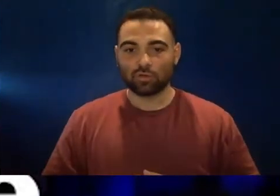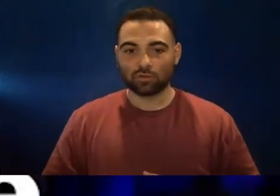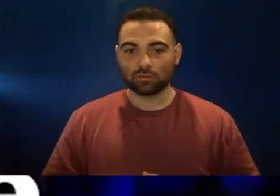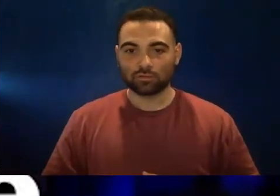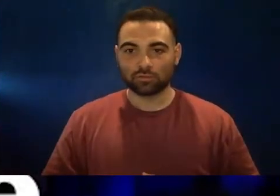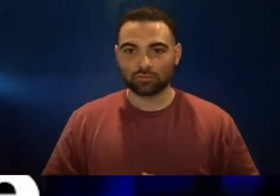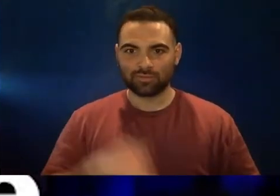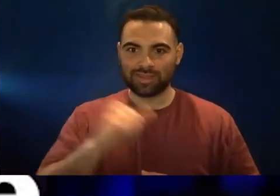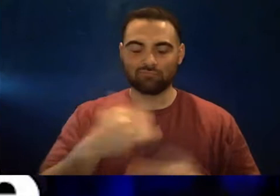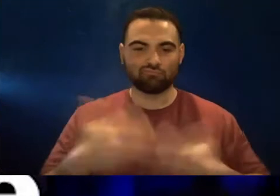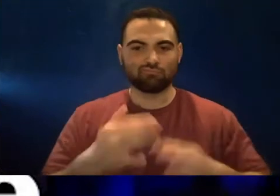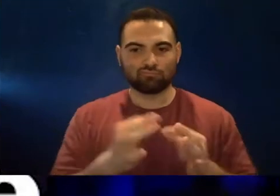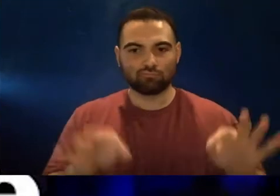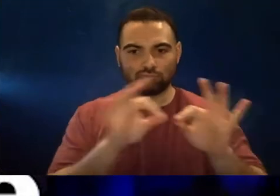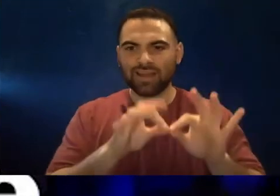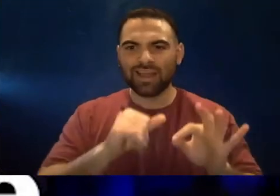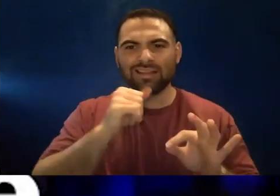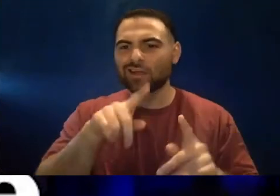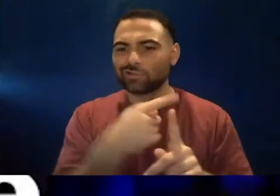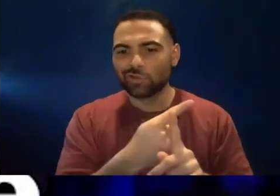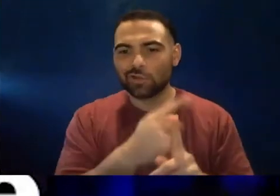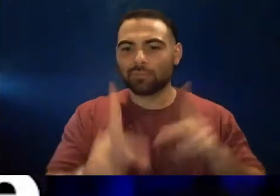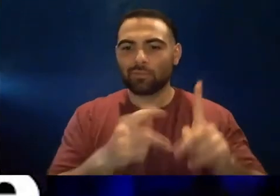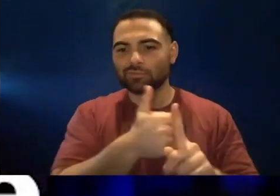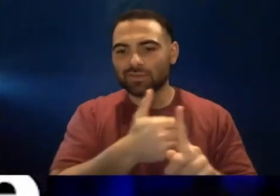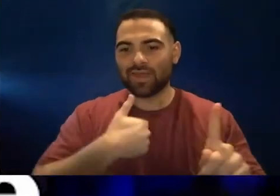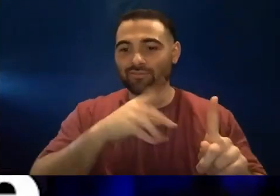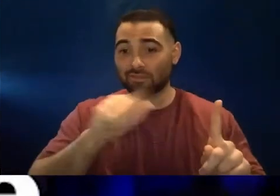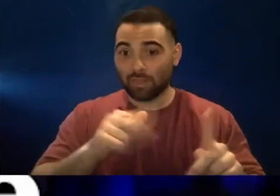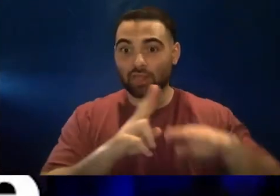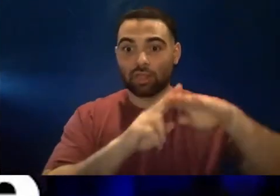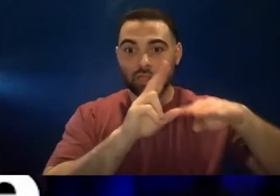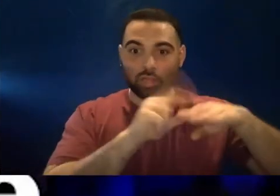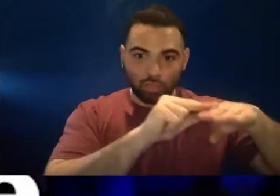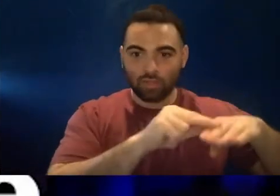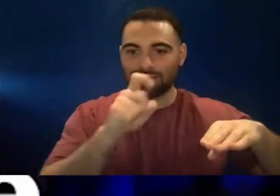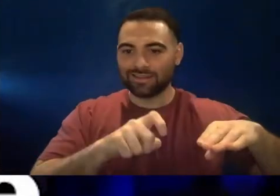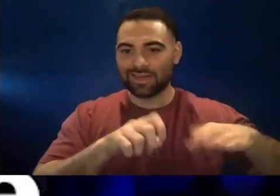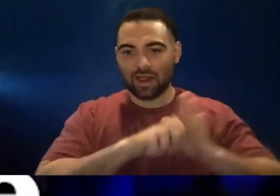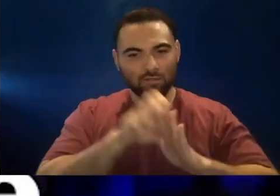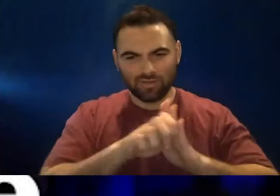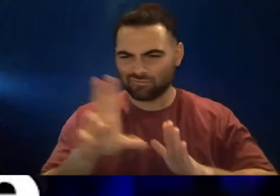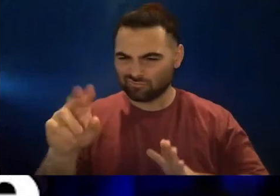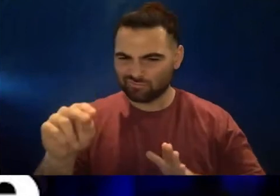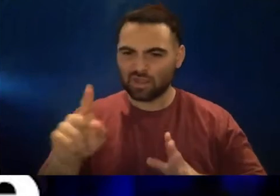paramount. It's not just people with disabilities, it's people traveling, tourists coming with suitcases.